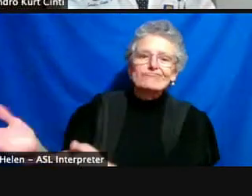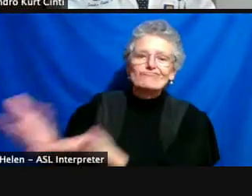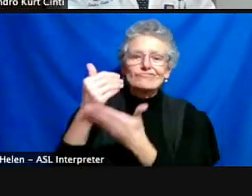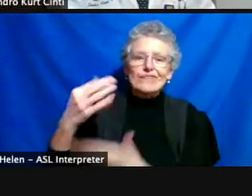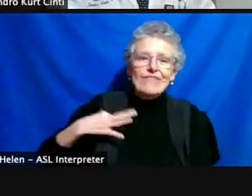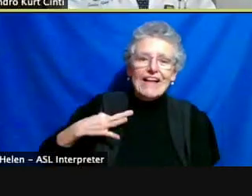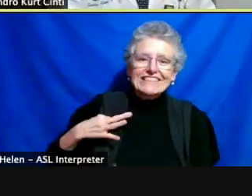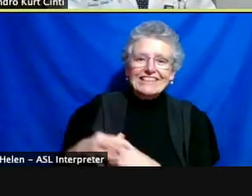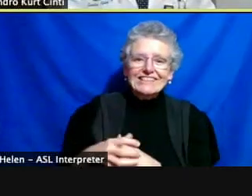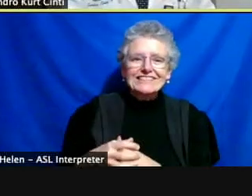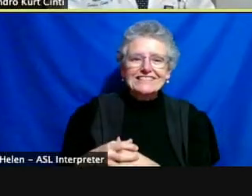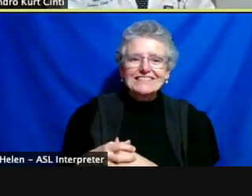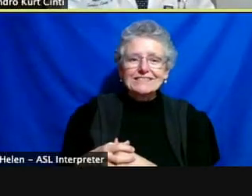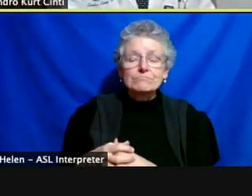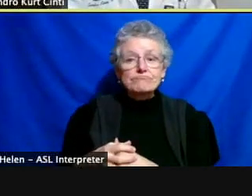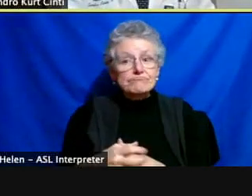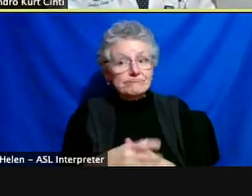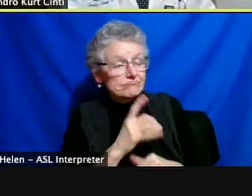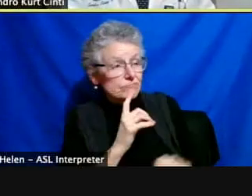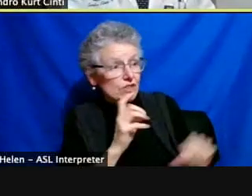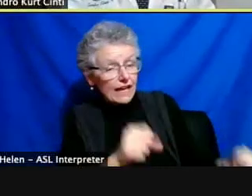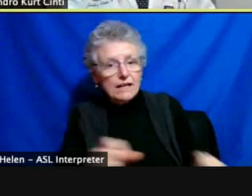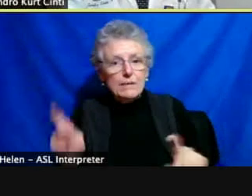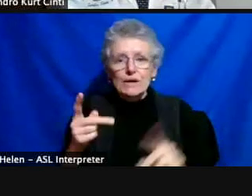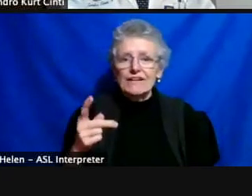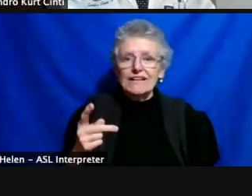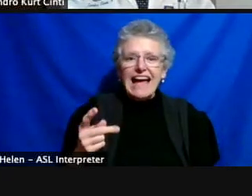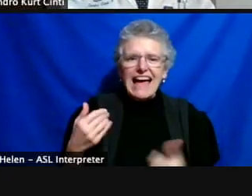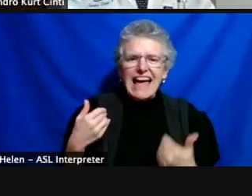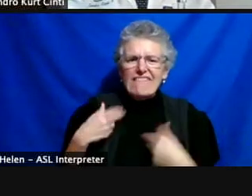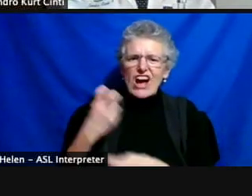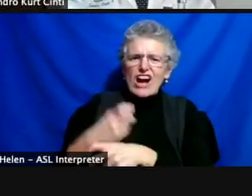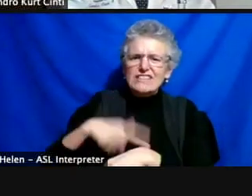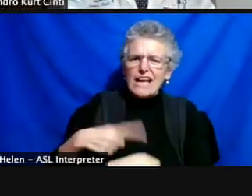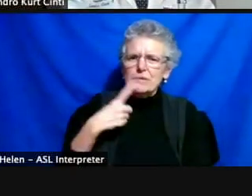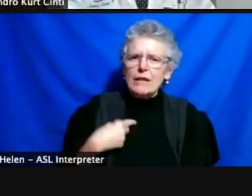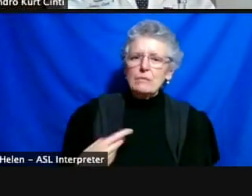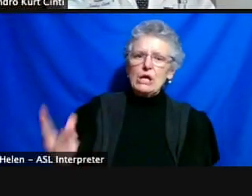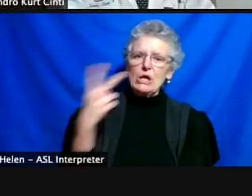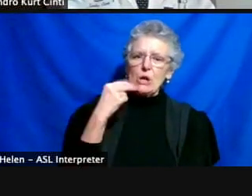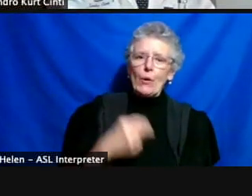People have a hard time saying no to me. So good.